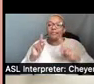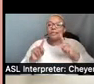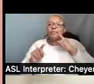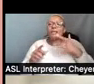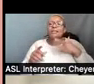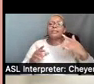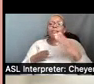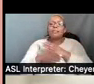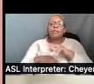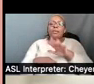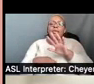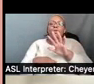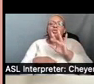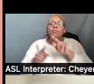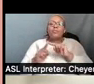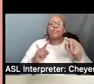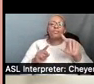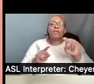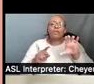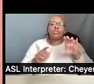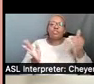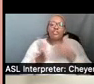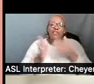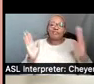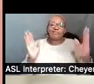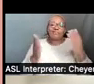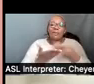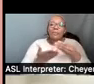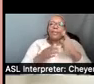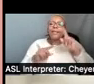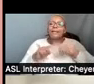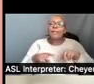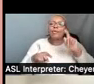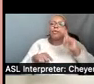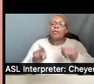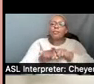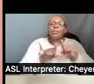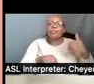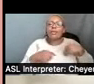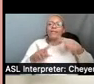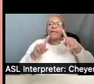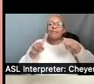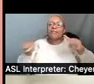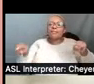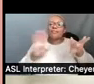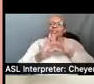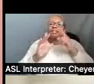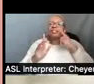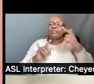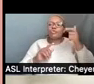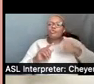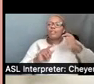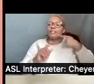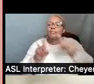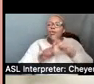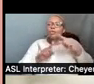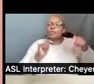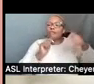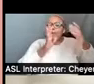It just depends on the need and we like to have a diverse selection of grantees in terms of the